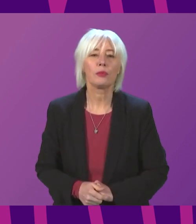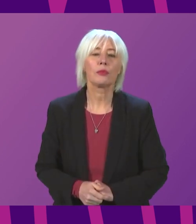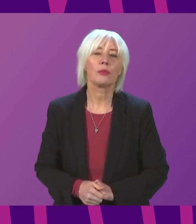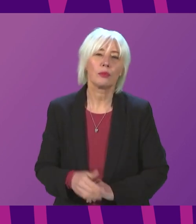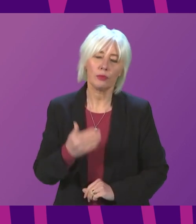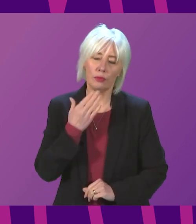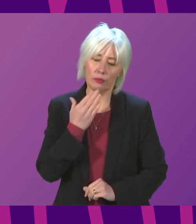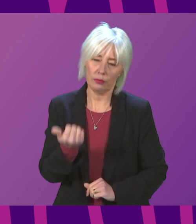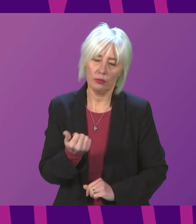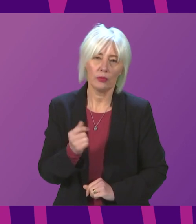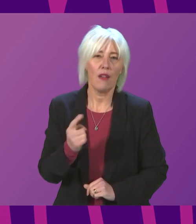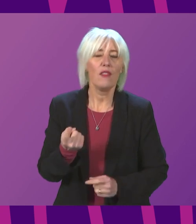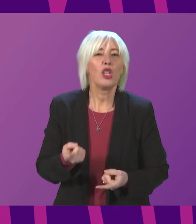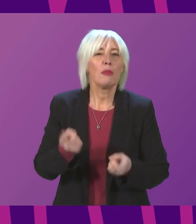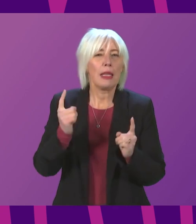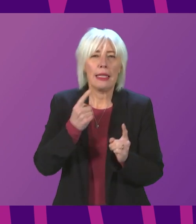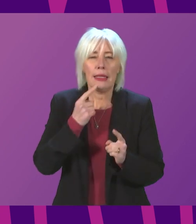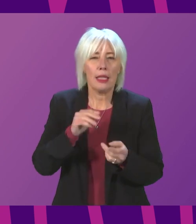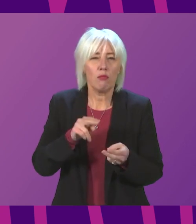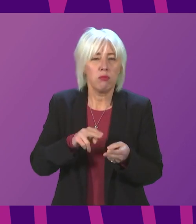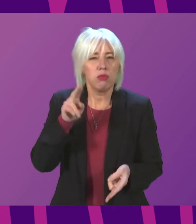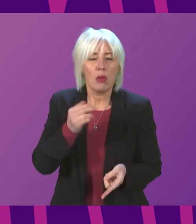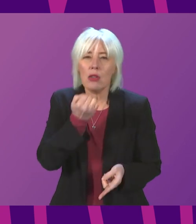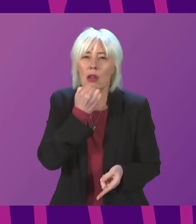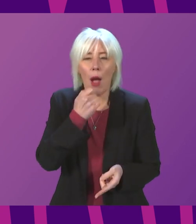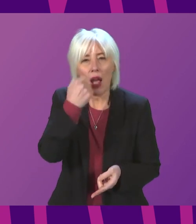The First Minister’s call for increased testing in schools is the exact same approach